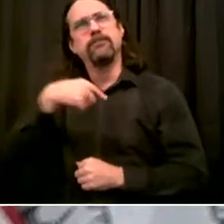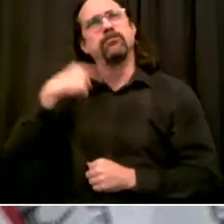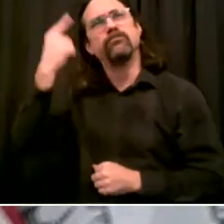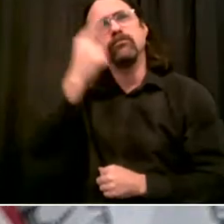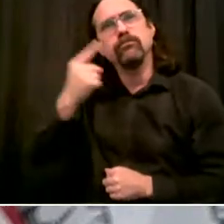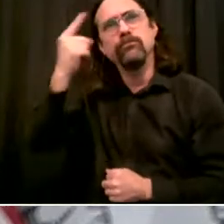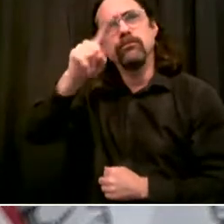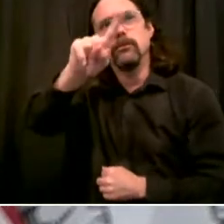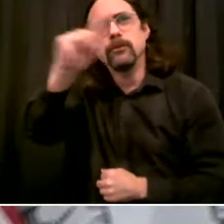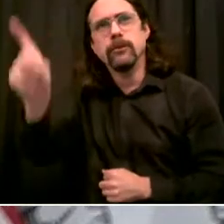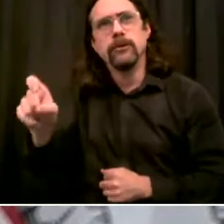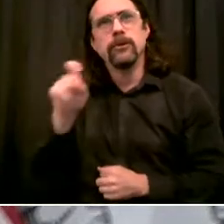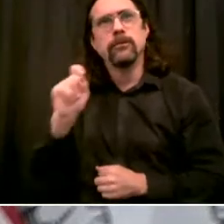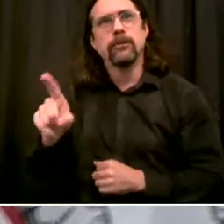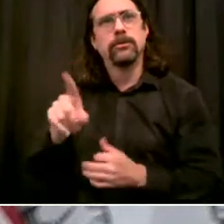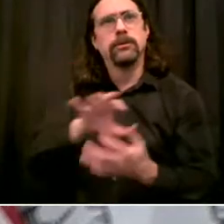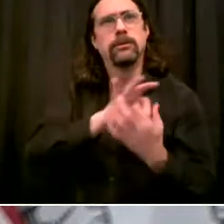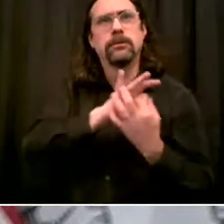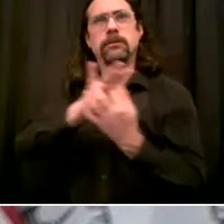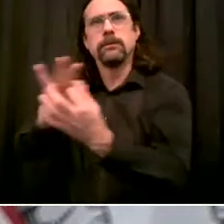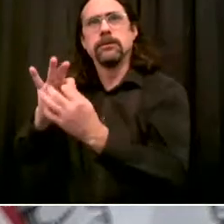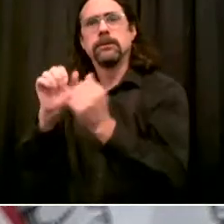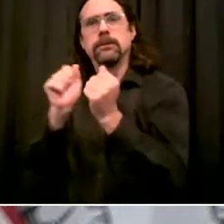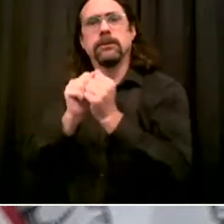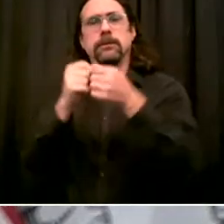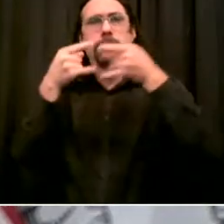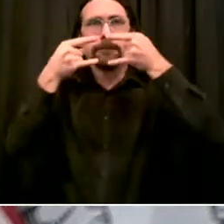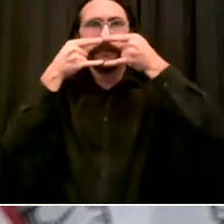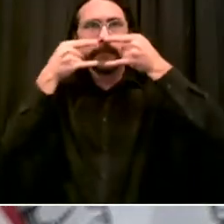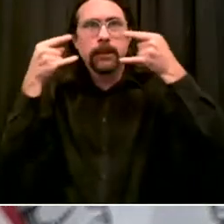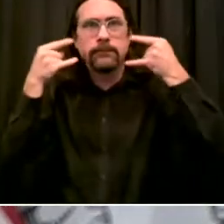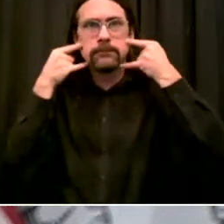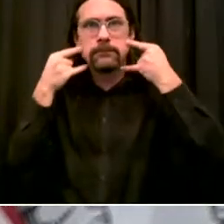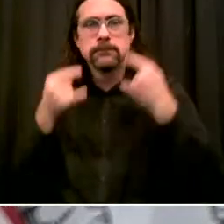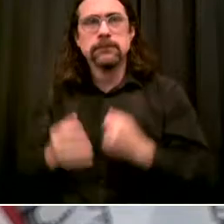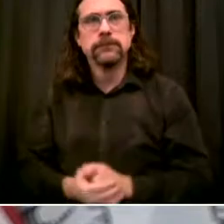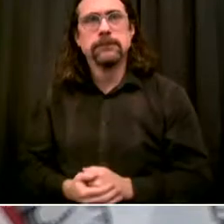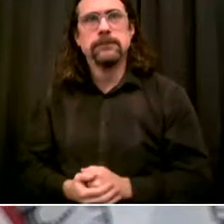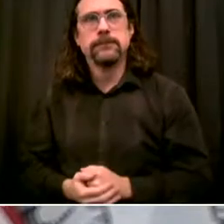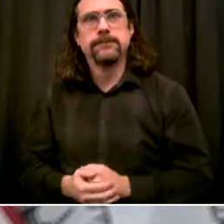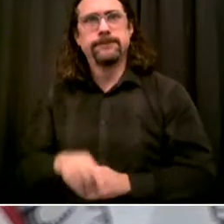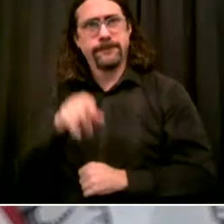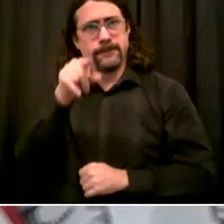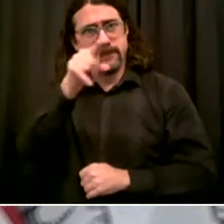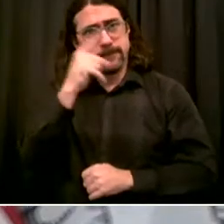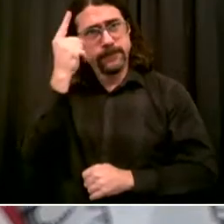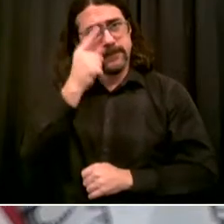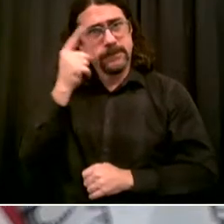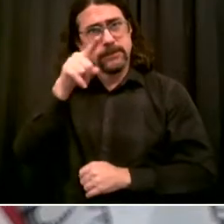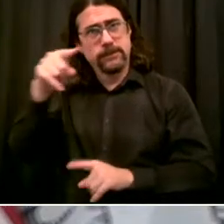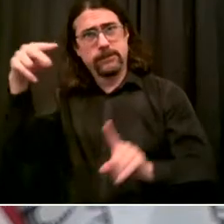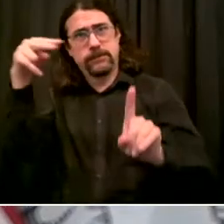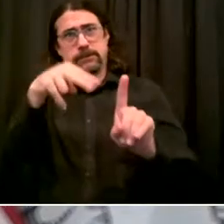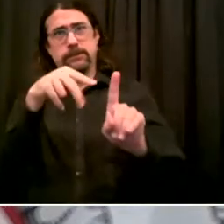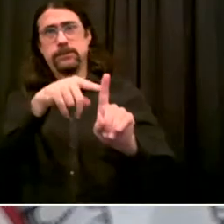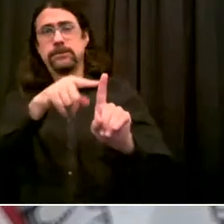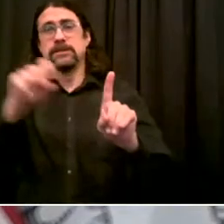R Rpeorter:r: WITITTH HE MAS WEARING CONTROVERSY, I WANT TO